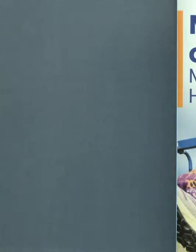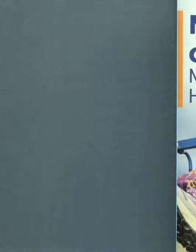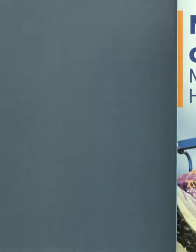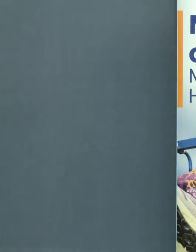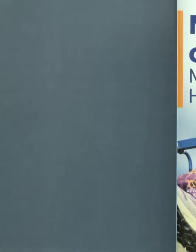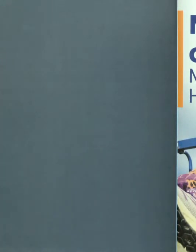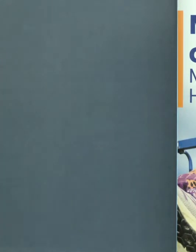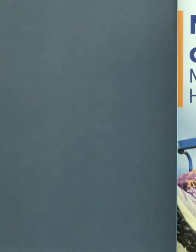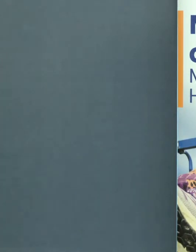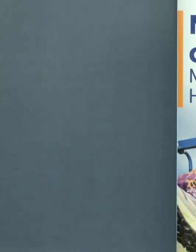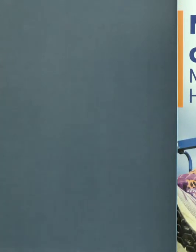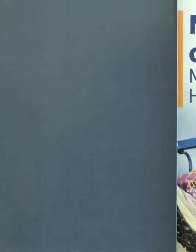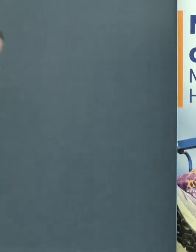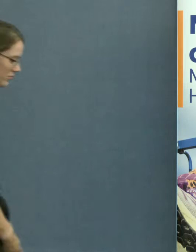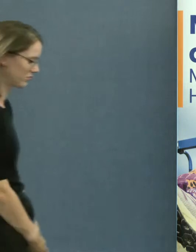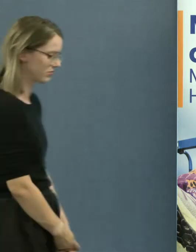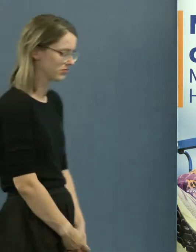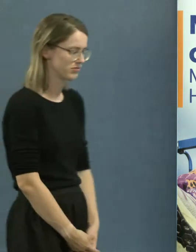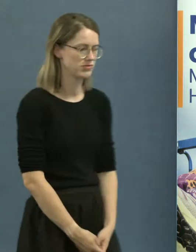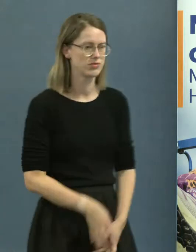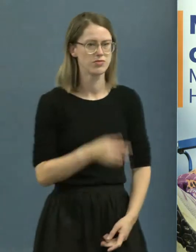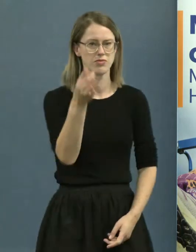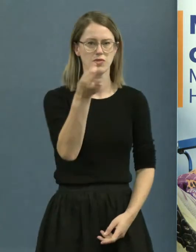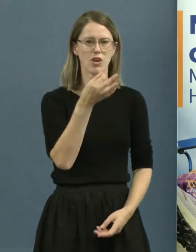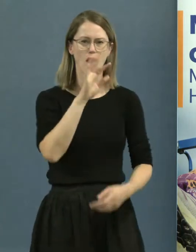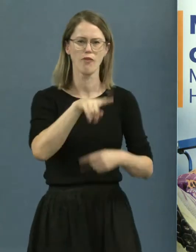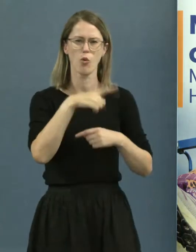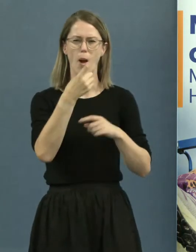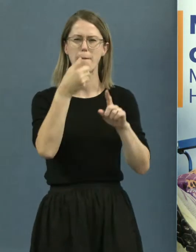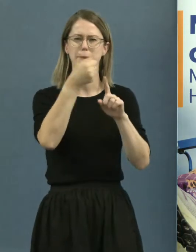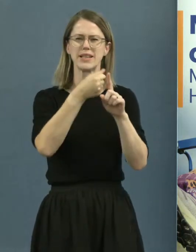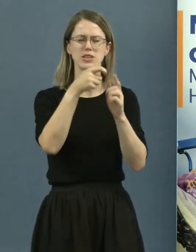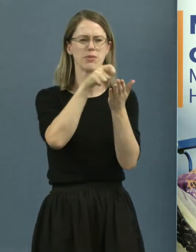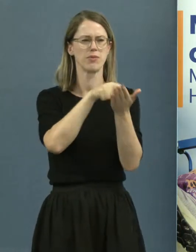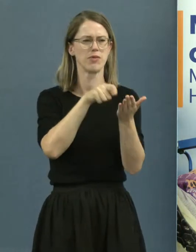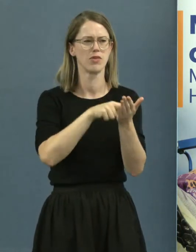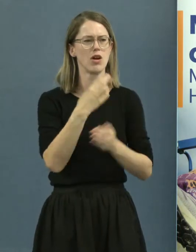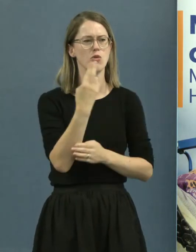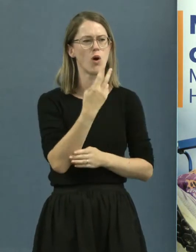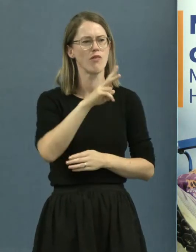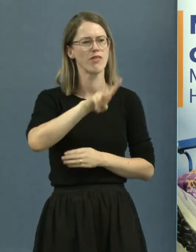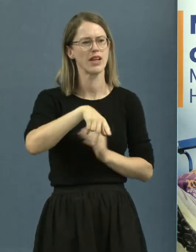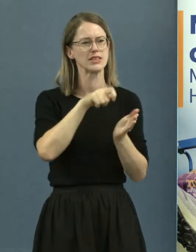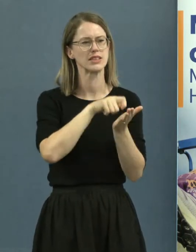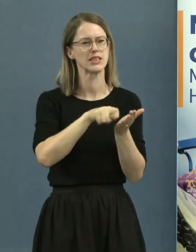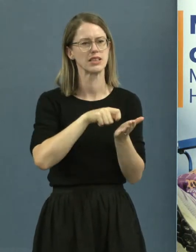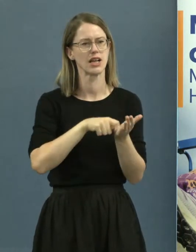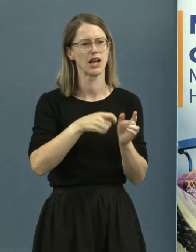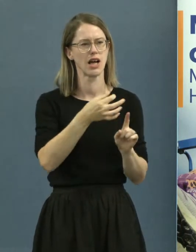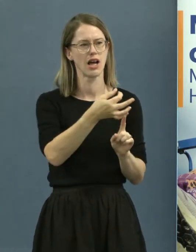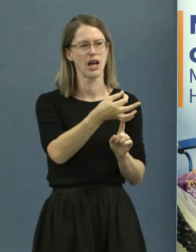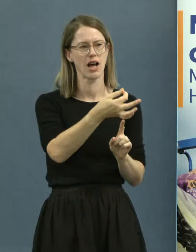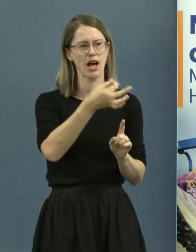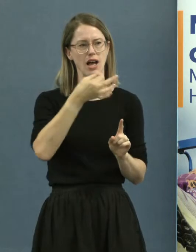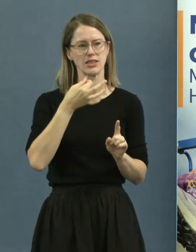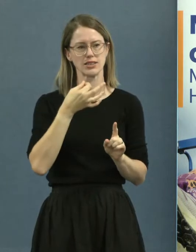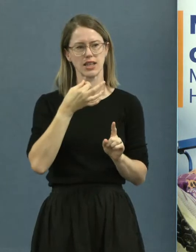petition that's been created and has had over 12,000 signatures asking for